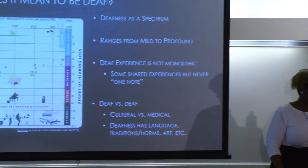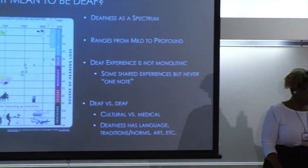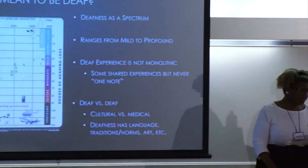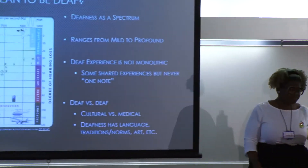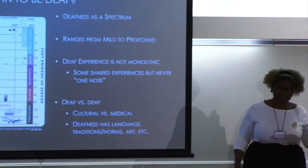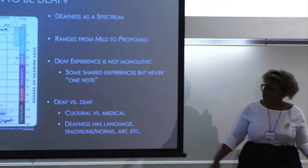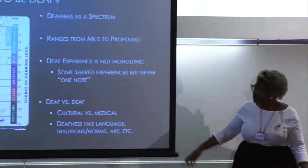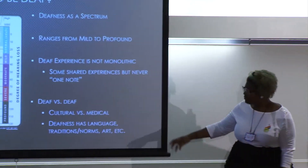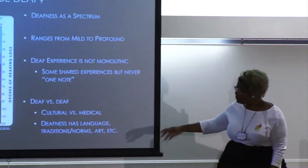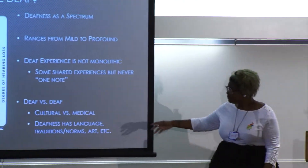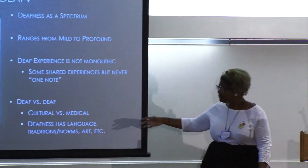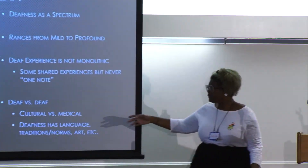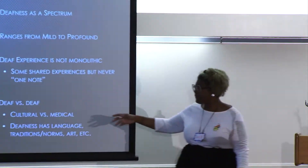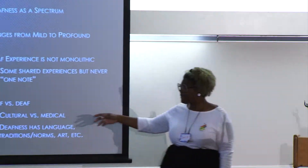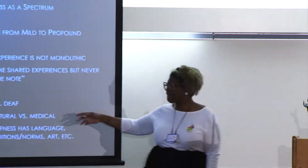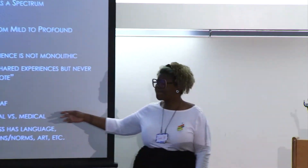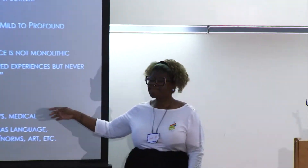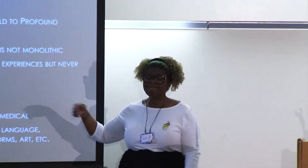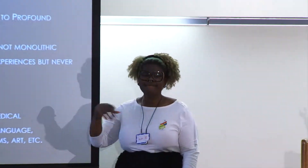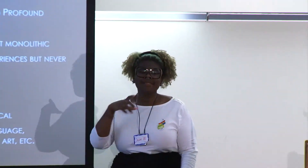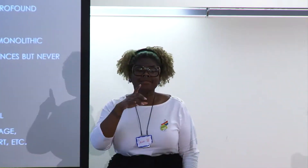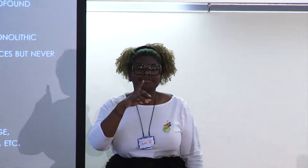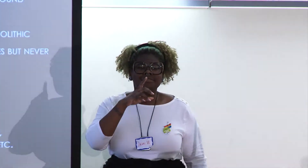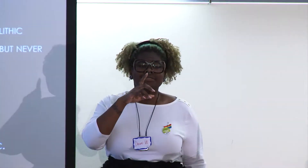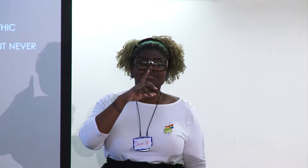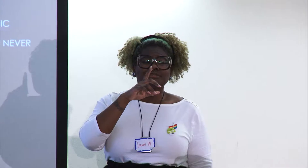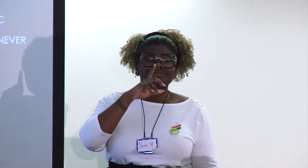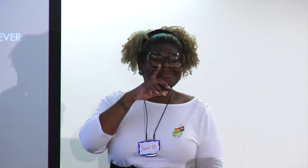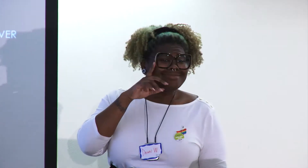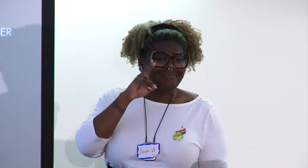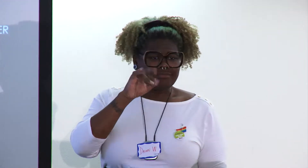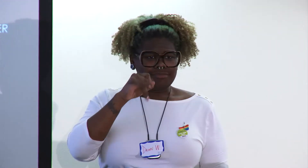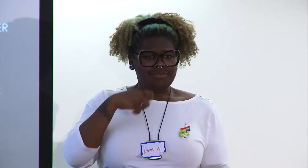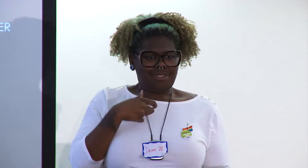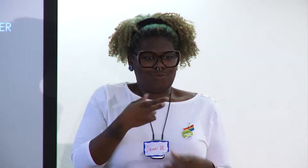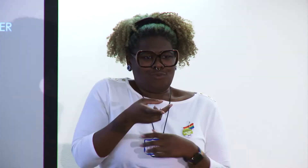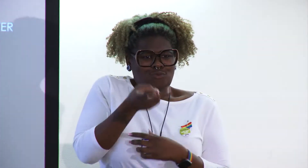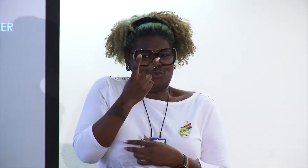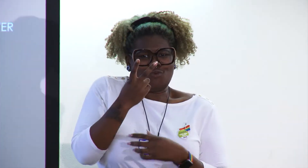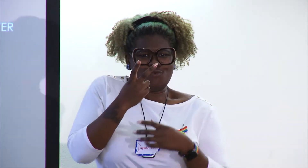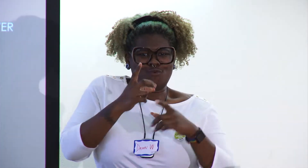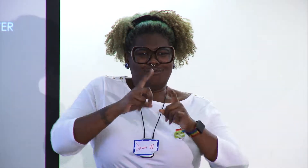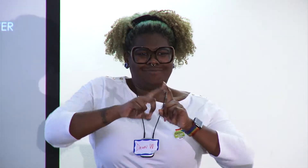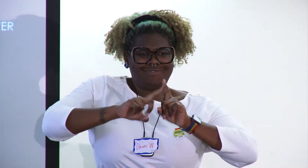Even though a person can hear things, it doesn't mean that they have access to speech entirely.